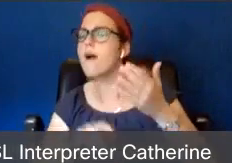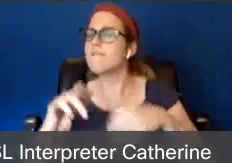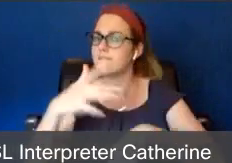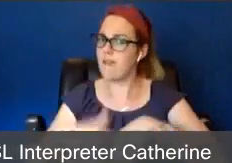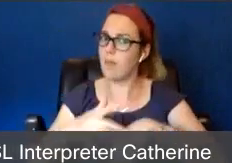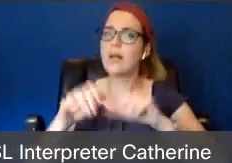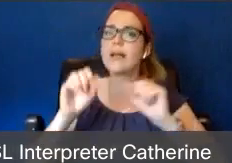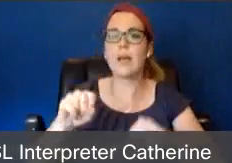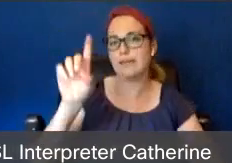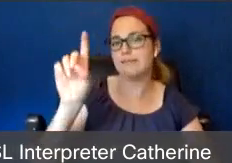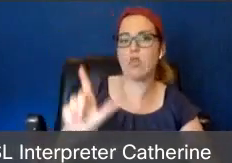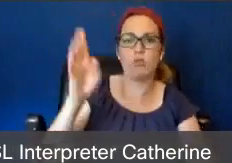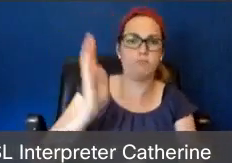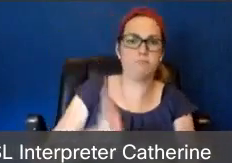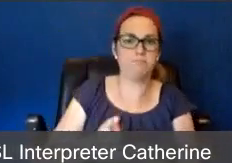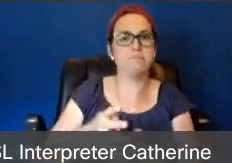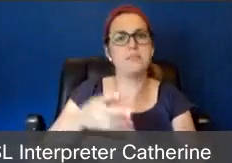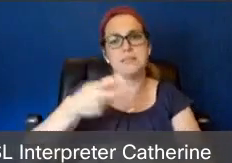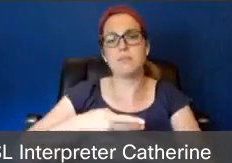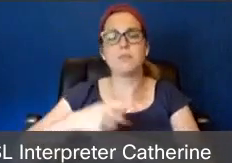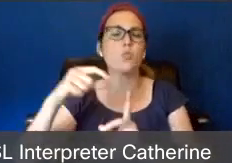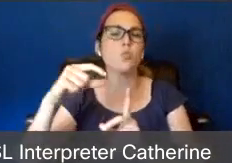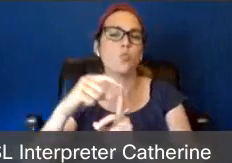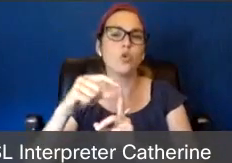in a word format so that they can be modified,